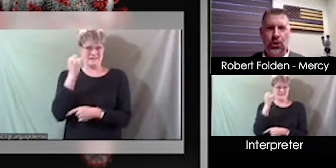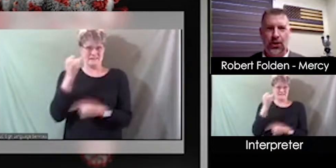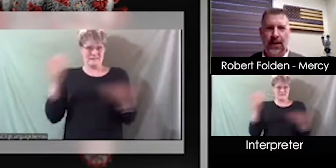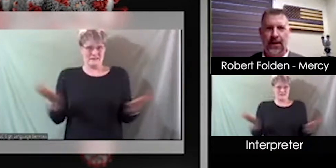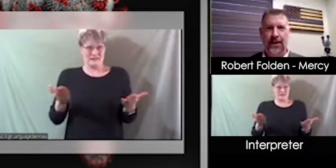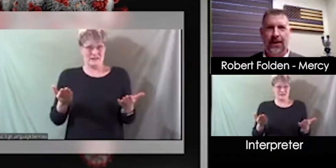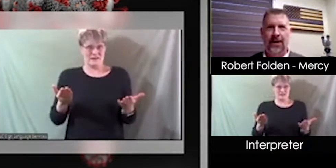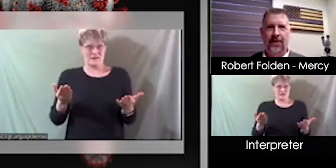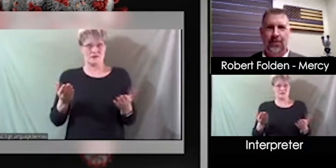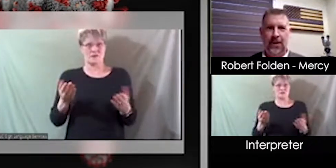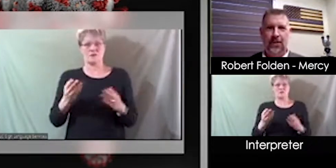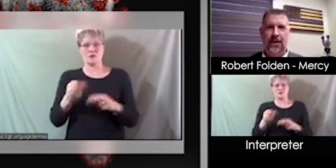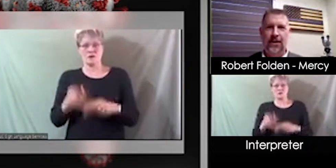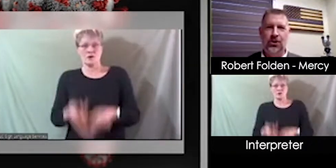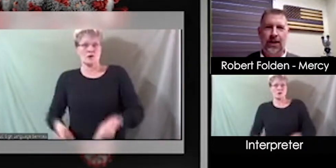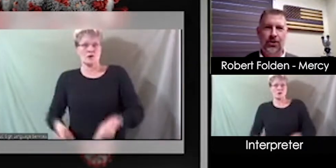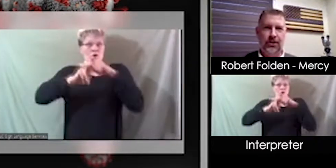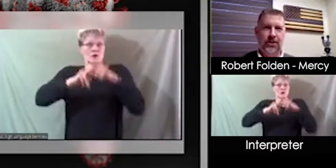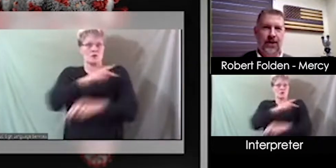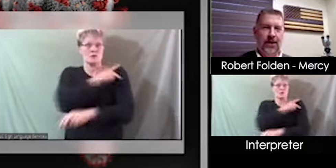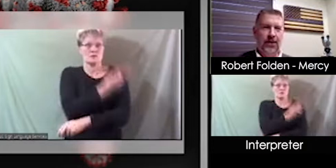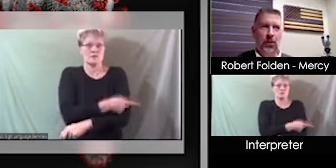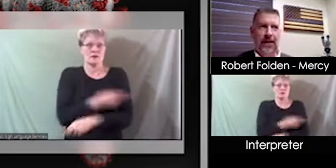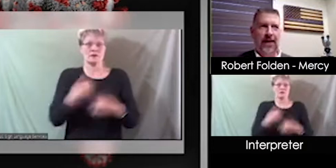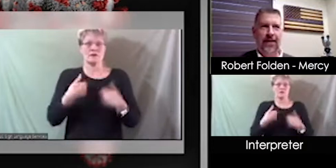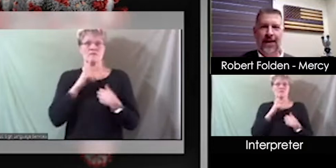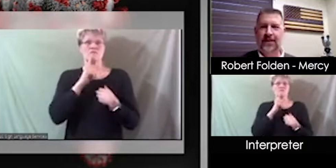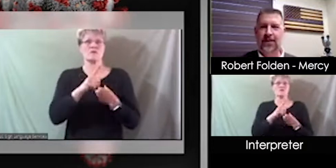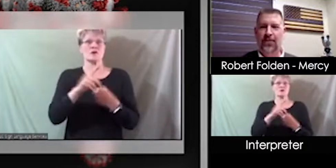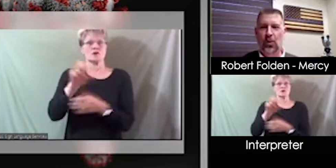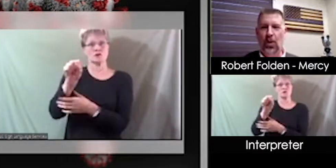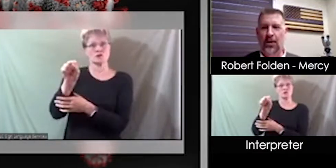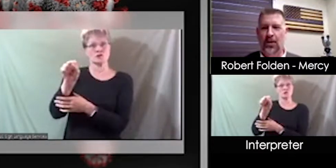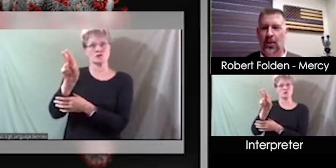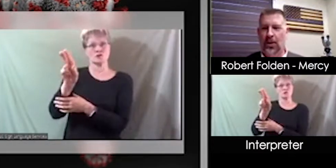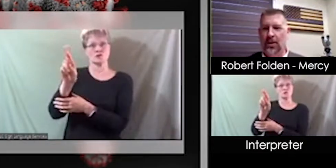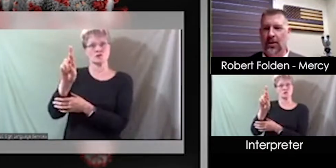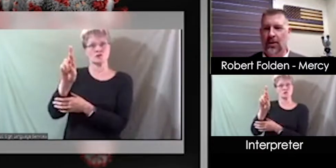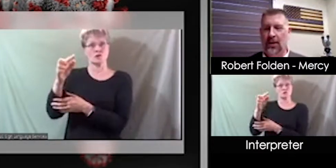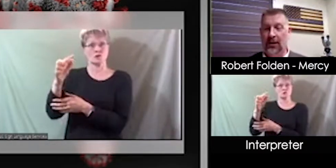churn rate of PPE changes. So, again, that's some of the work that we're